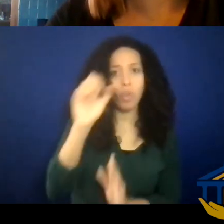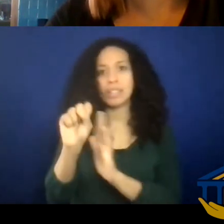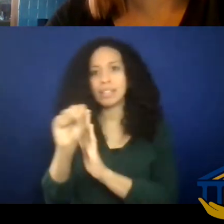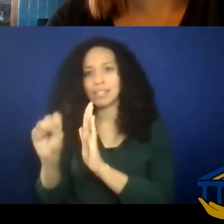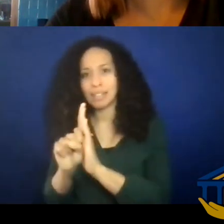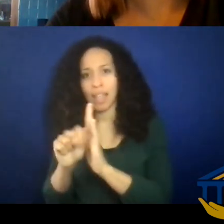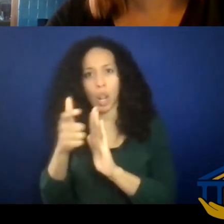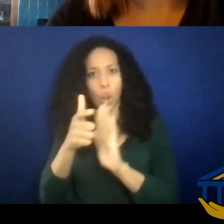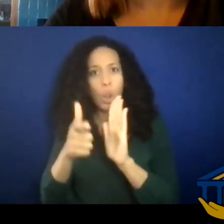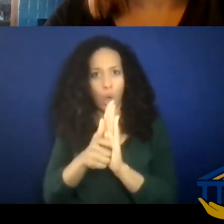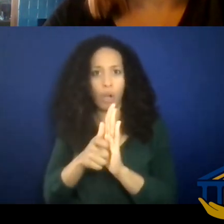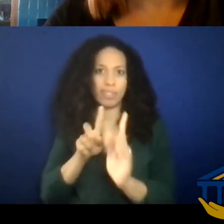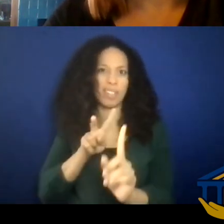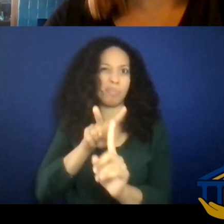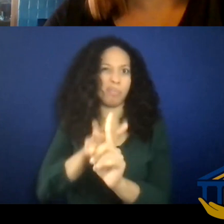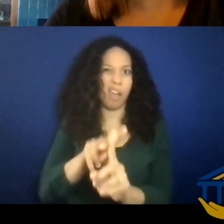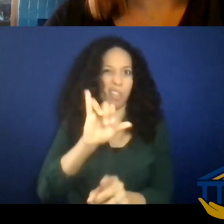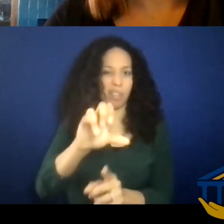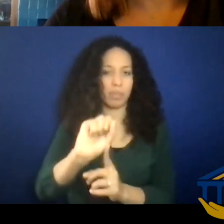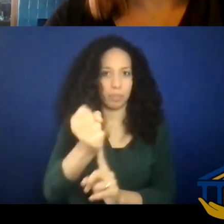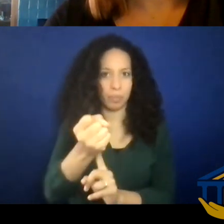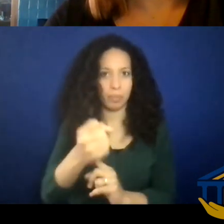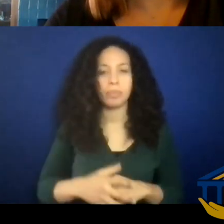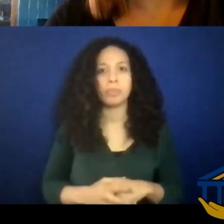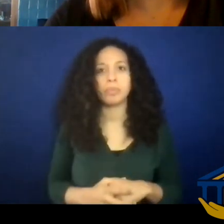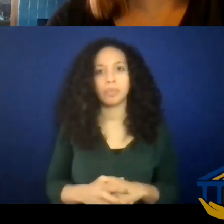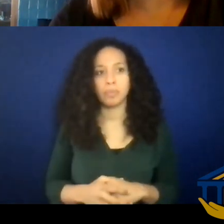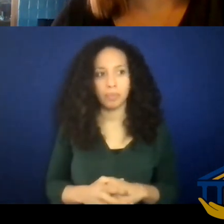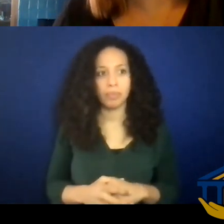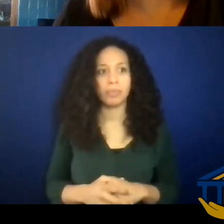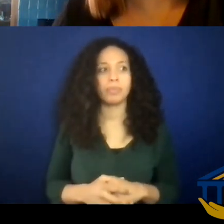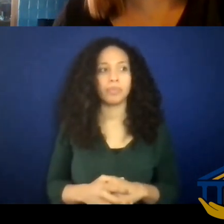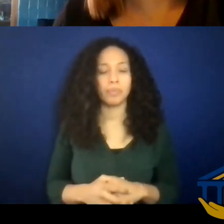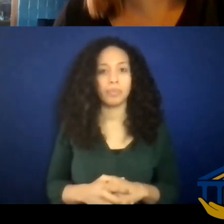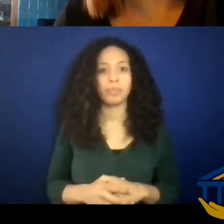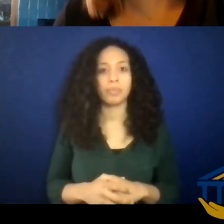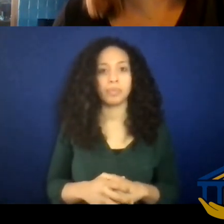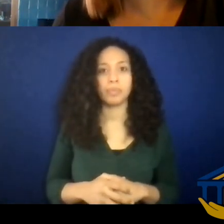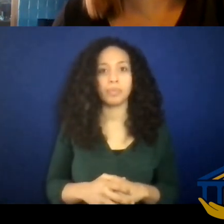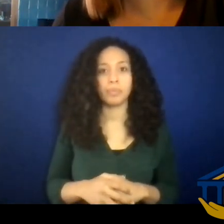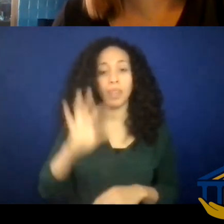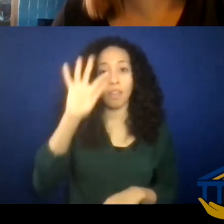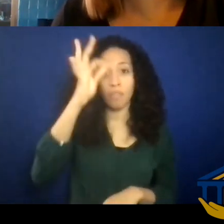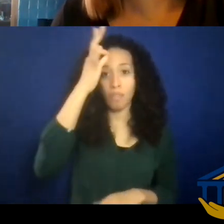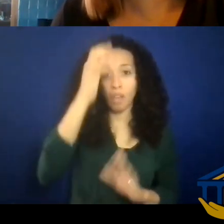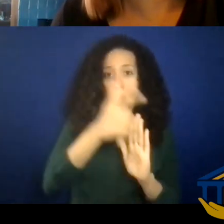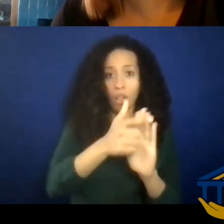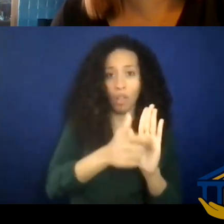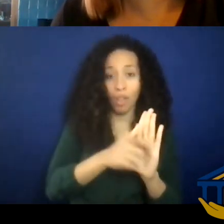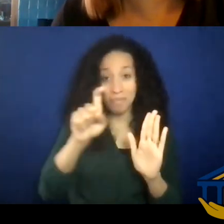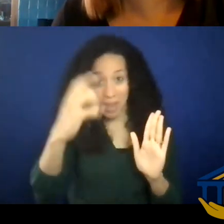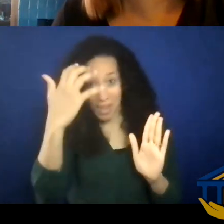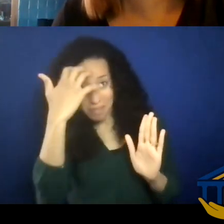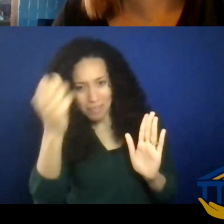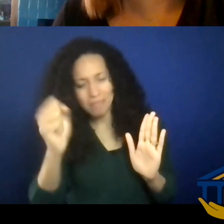apply, um, the federal laws … and you don't need to memorize these or know their citations